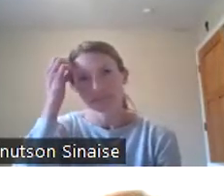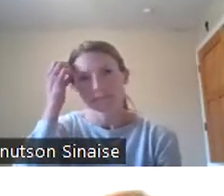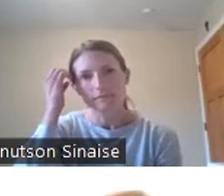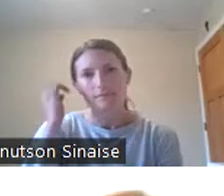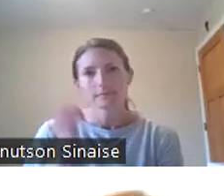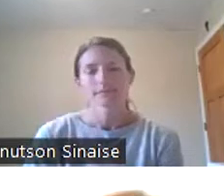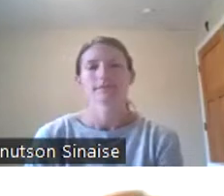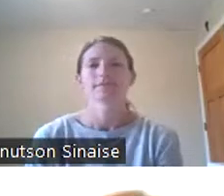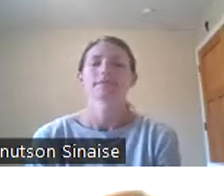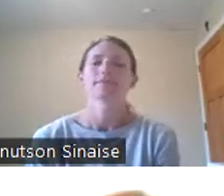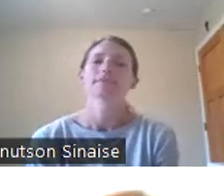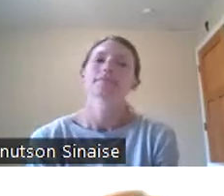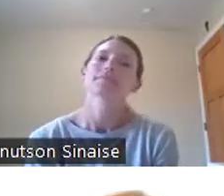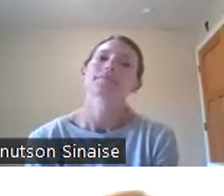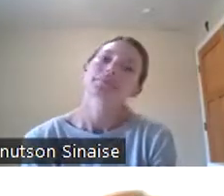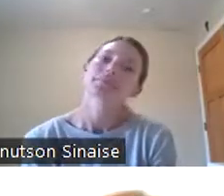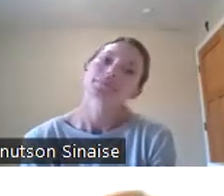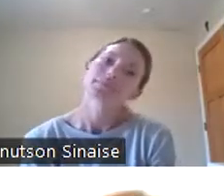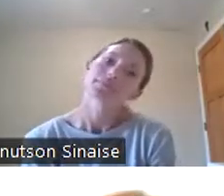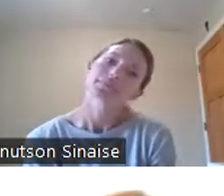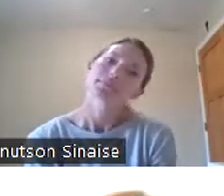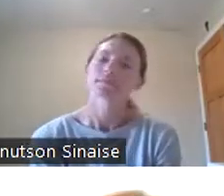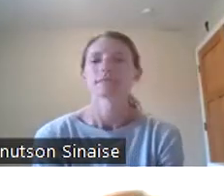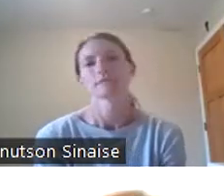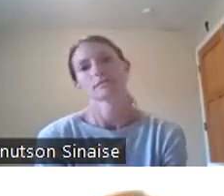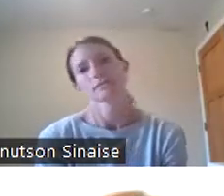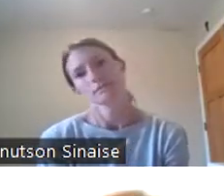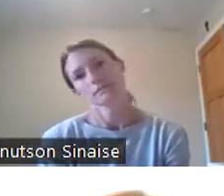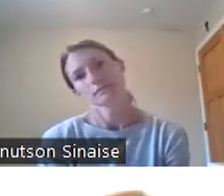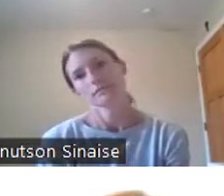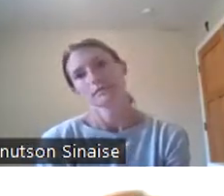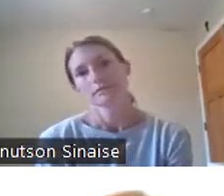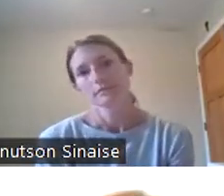Health centers are utilizing their case workers, their social workers,